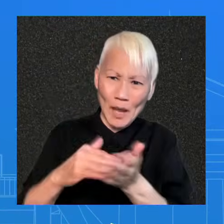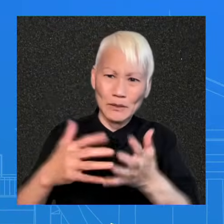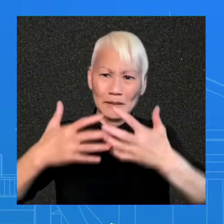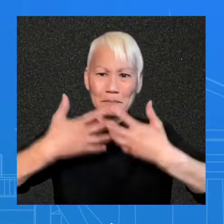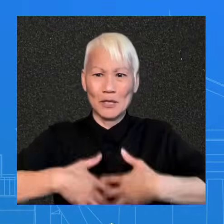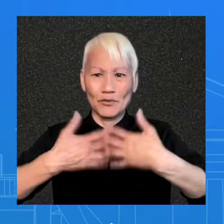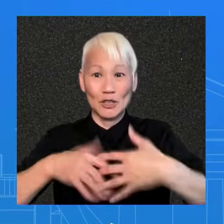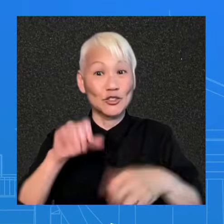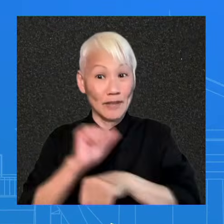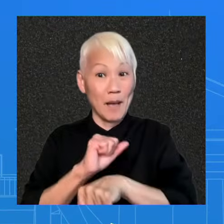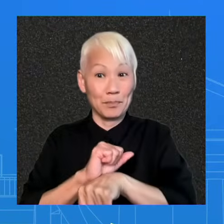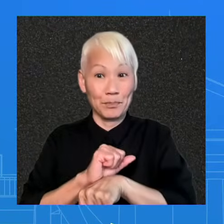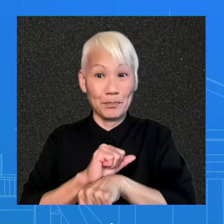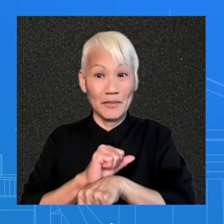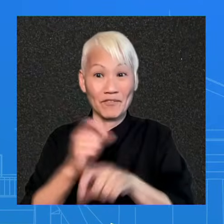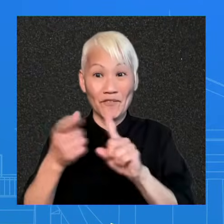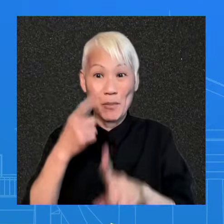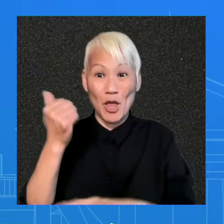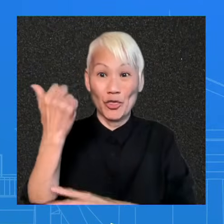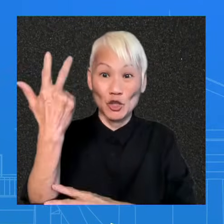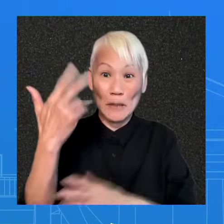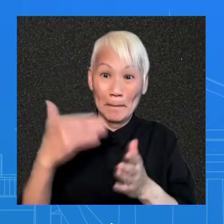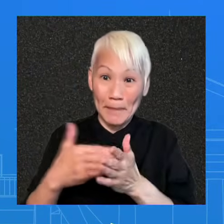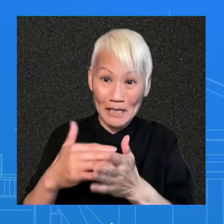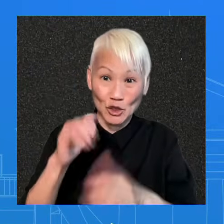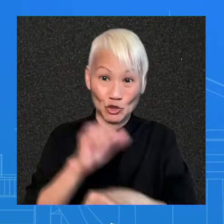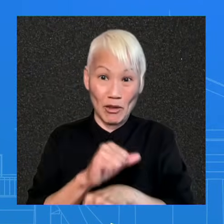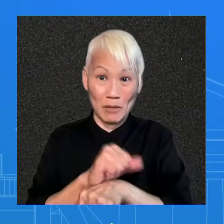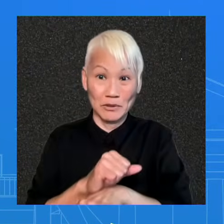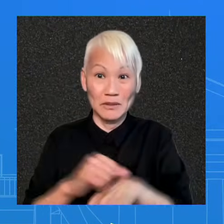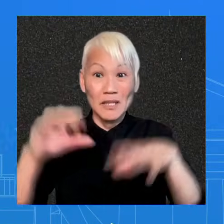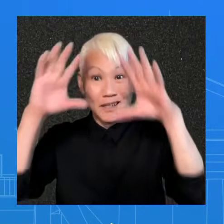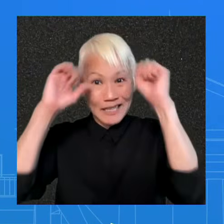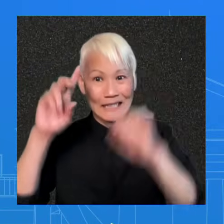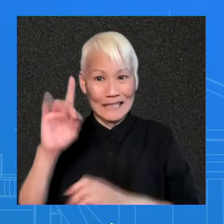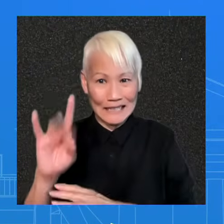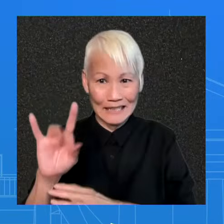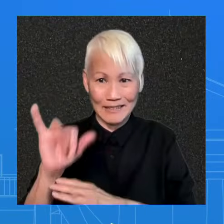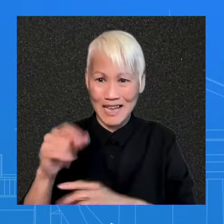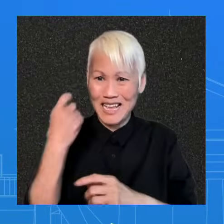that this President was able to create in just two years in just two years. That's historical.